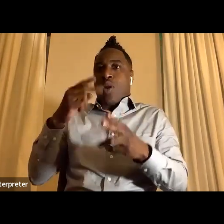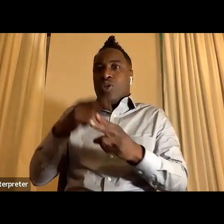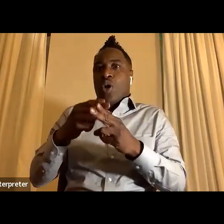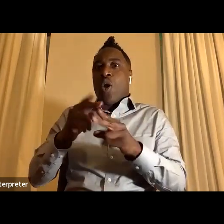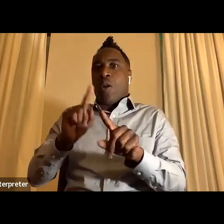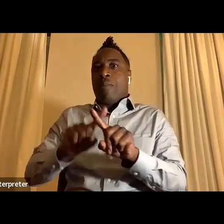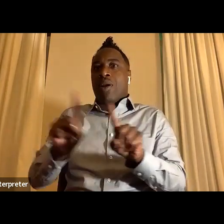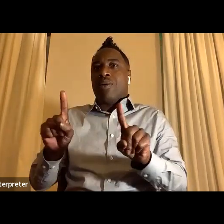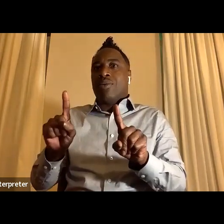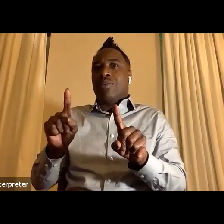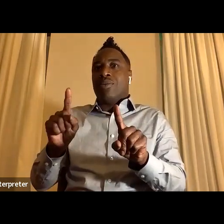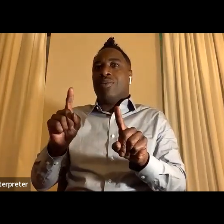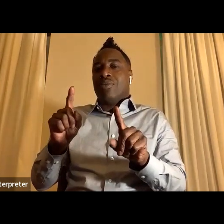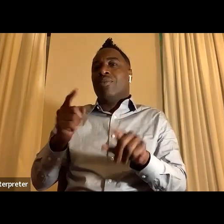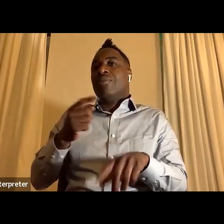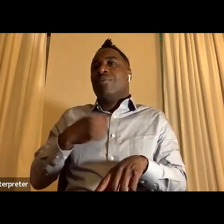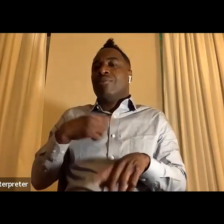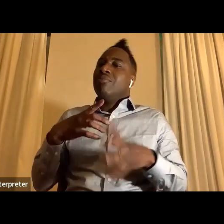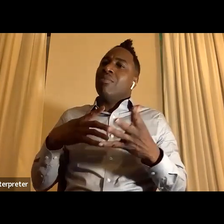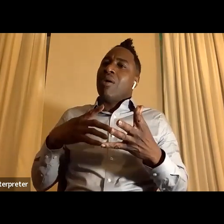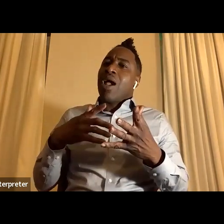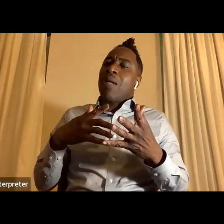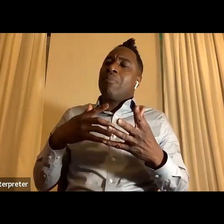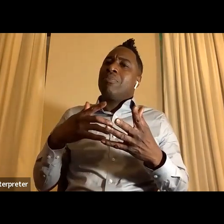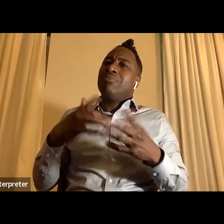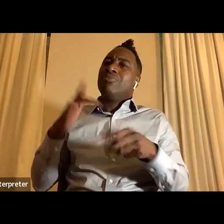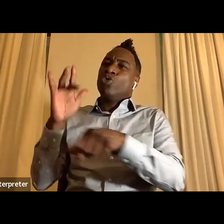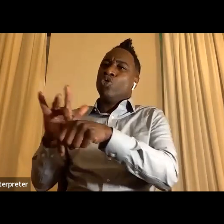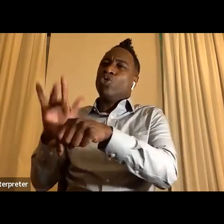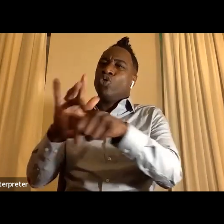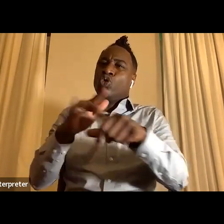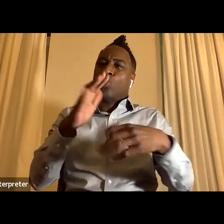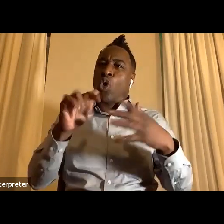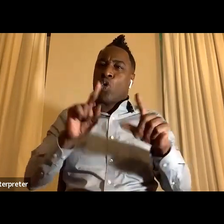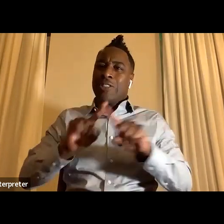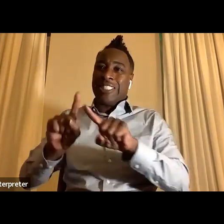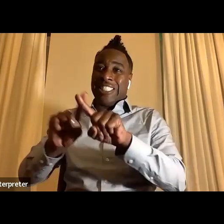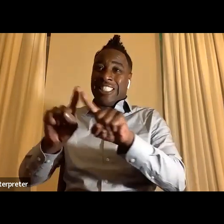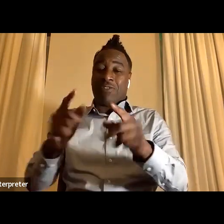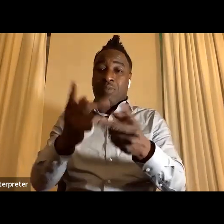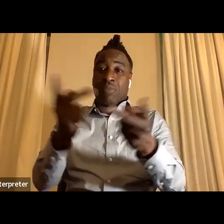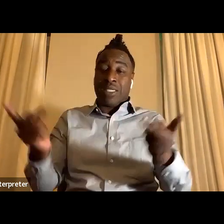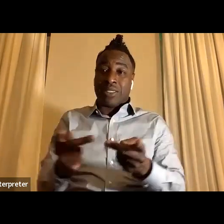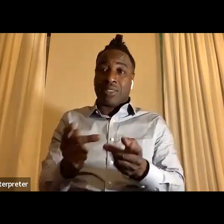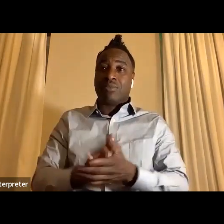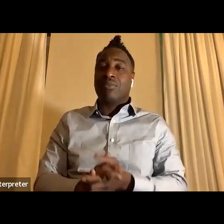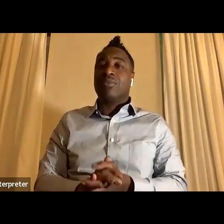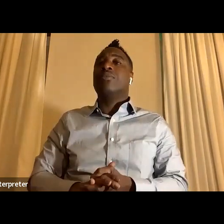moving our own spaces and you know to all those places